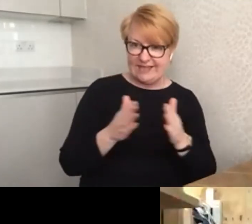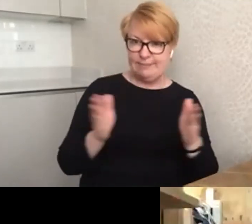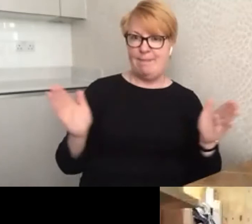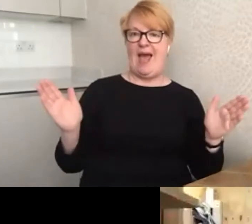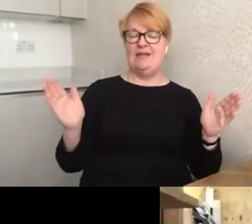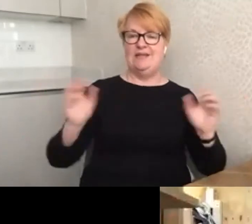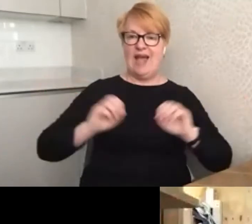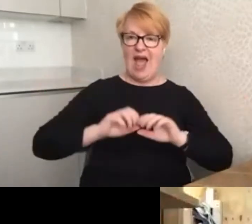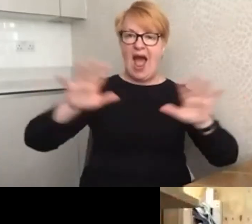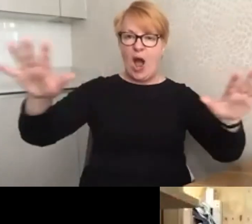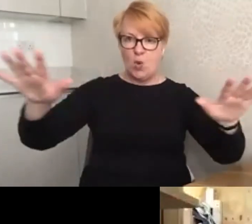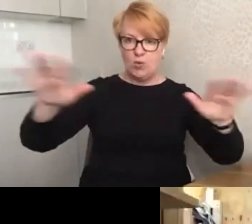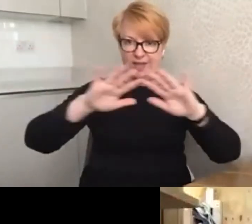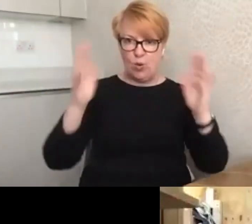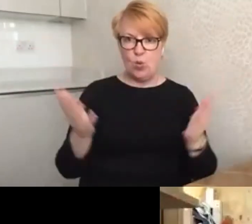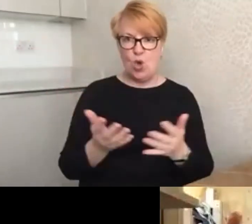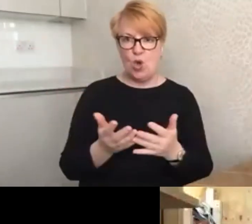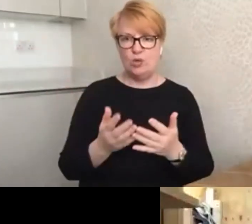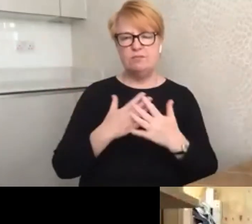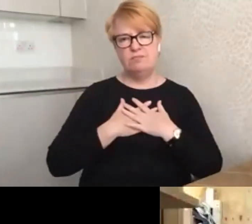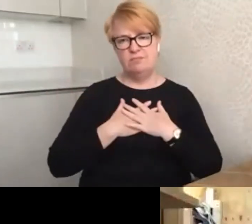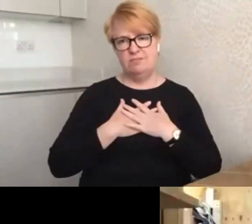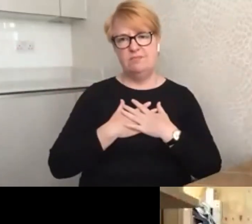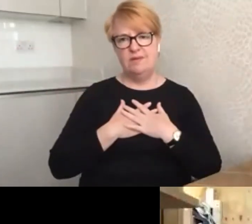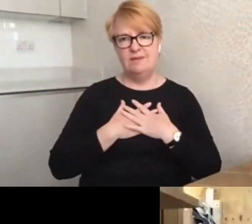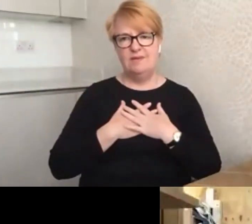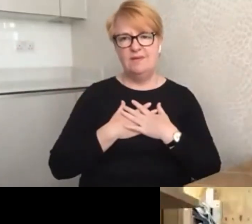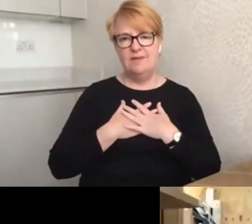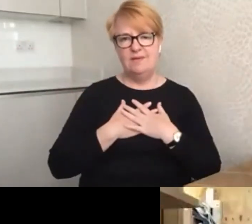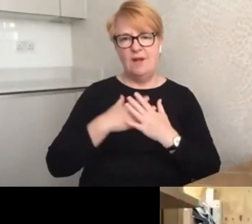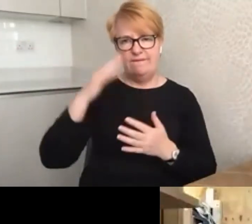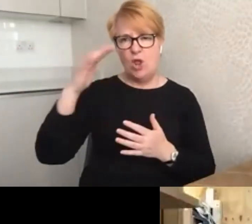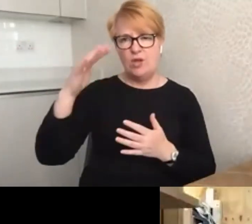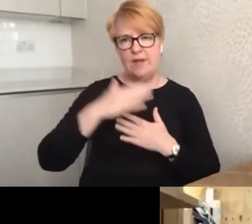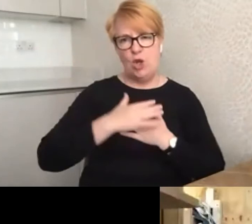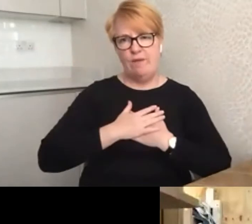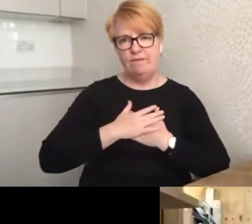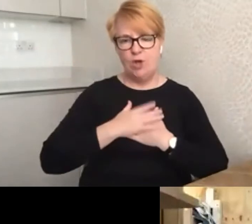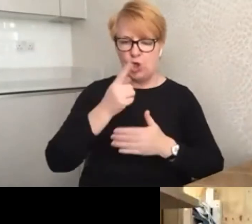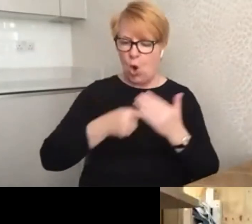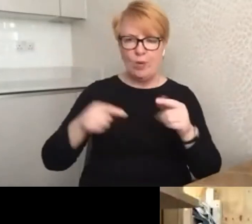and this is something that I hold really dear, actually, as a philosophy, which is that artists are not just in the studio in a gallery, but actually,